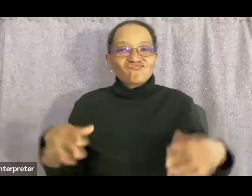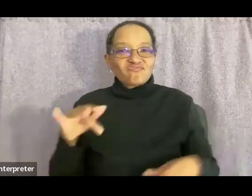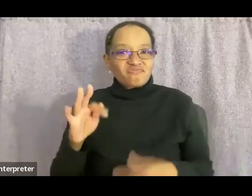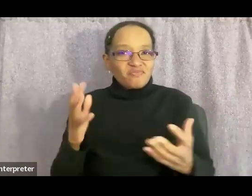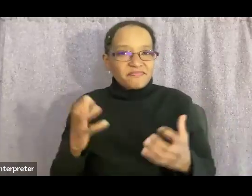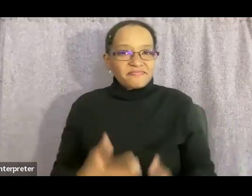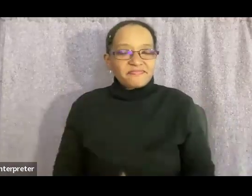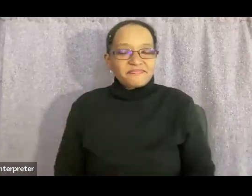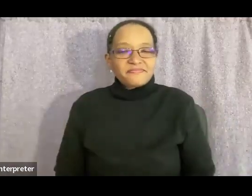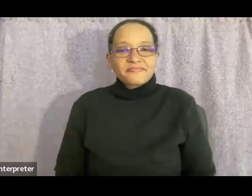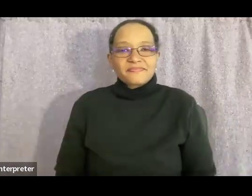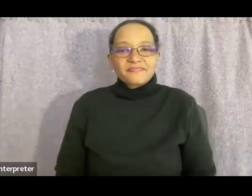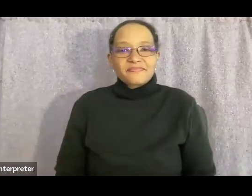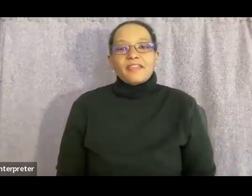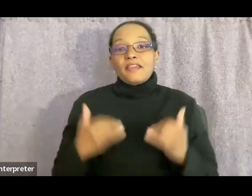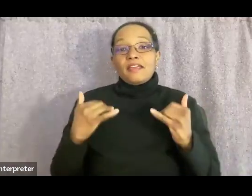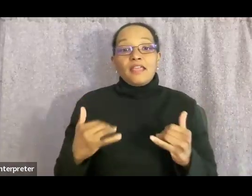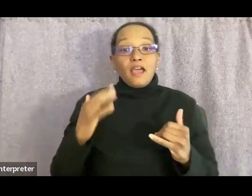And we're going to get started on our working set.